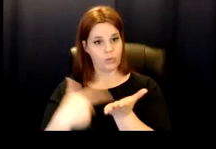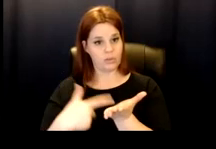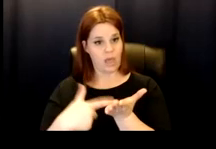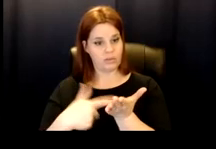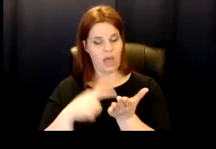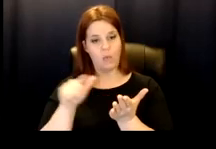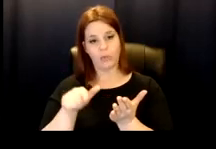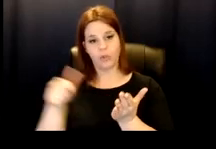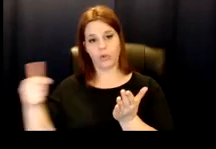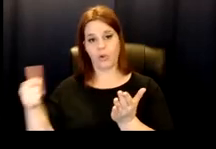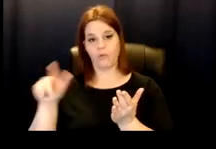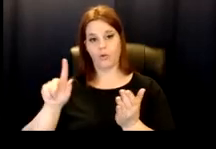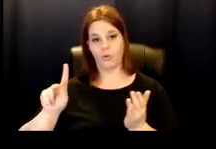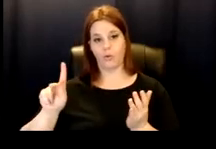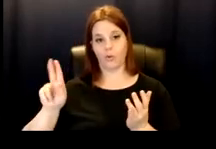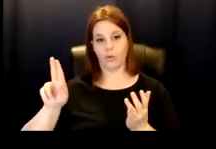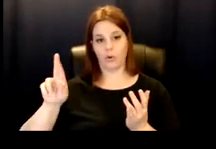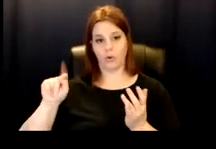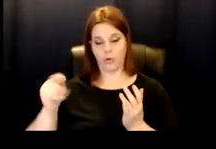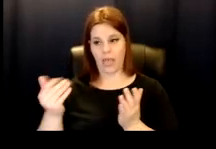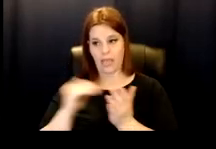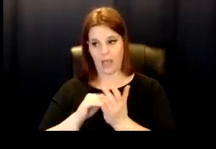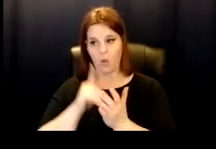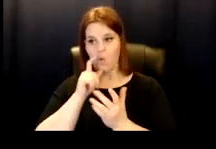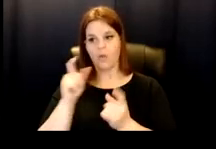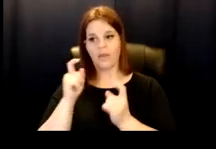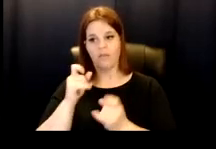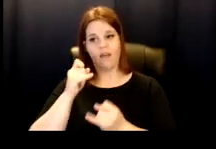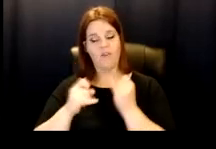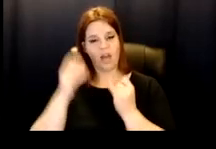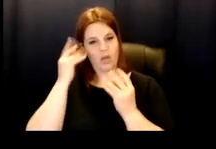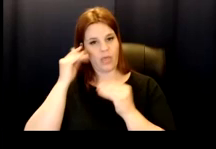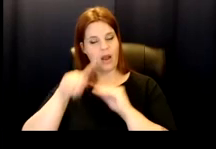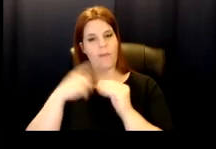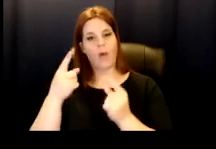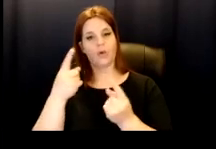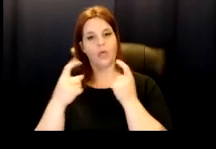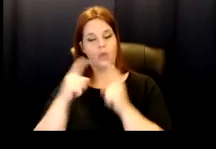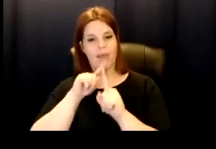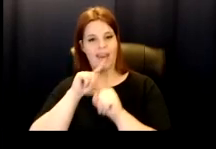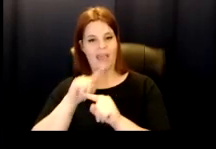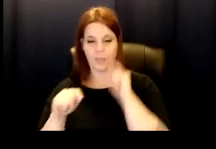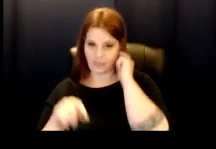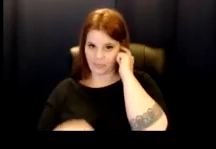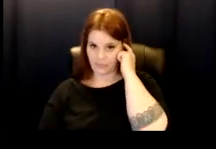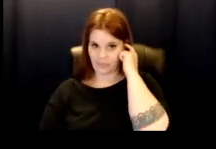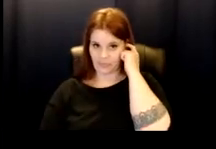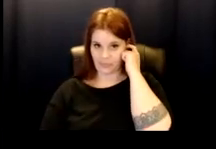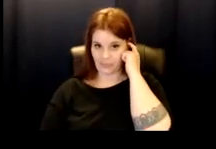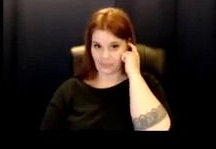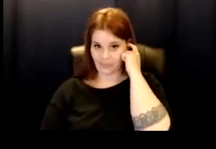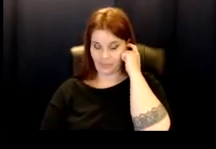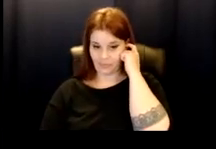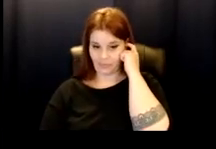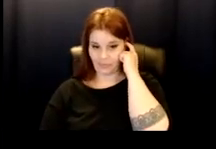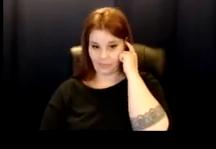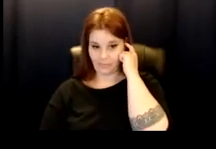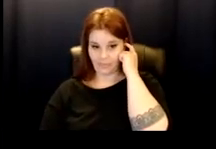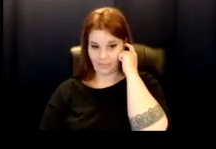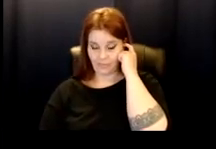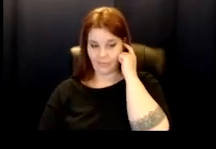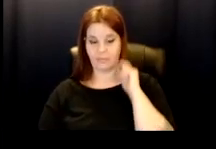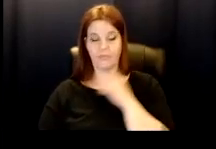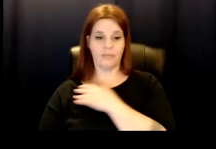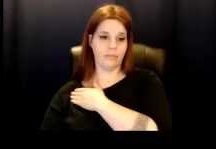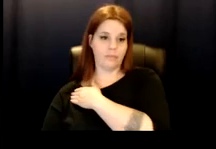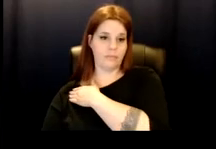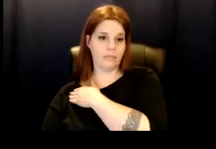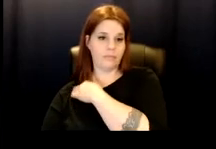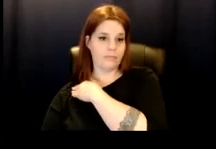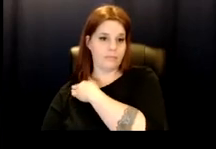to Kurt, who will give us our final thought on the Q and A.